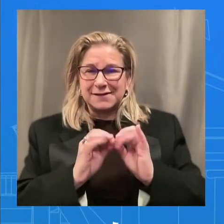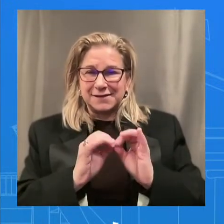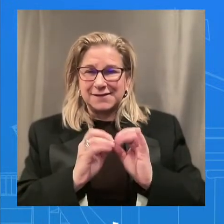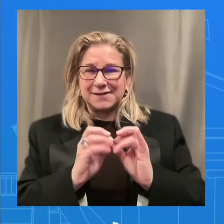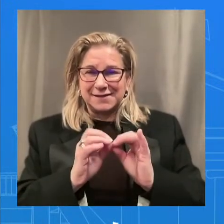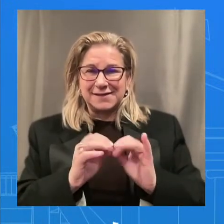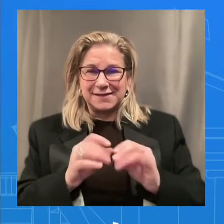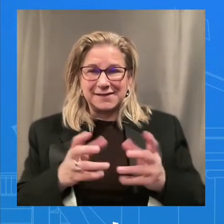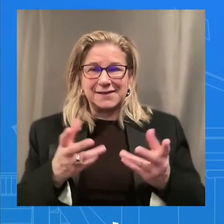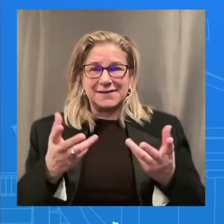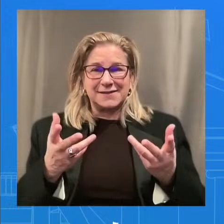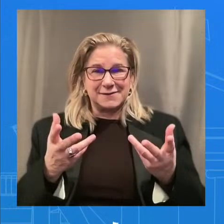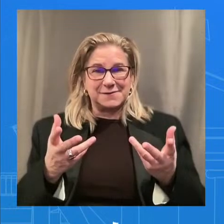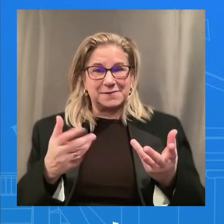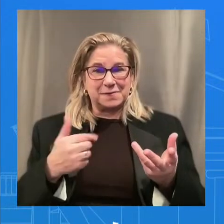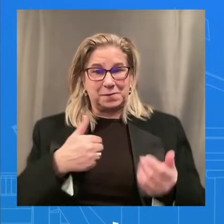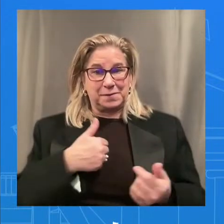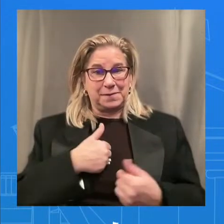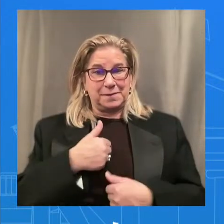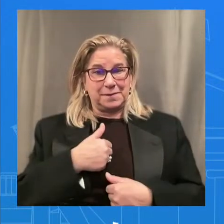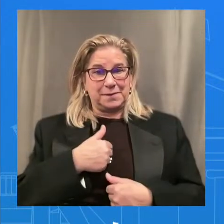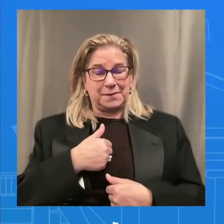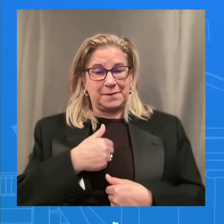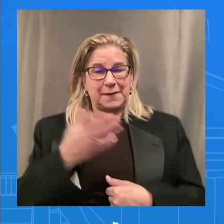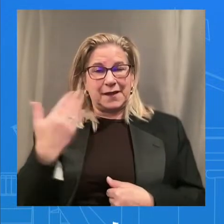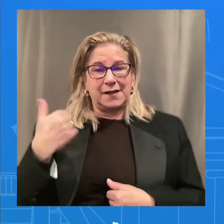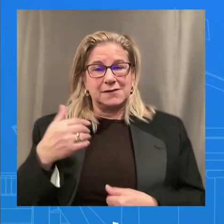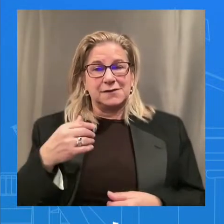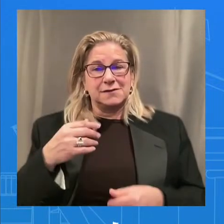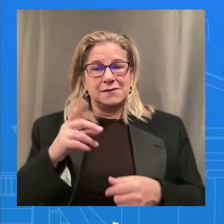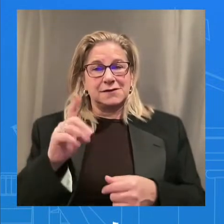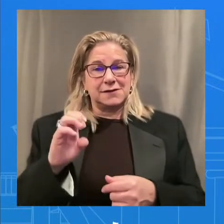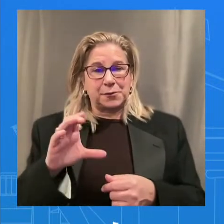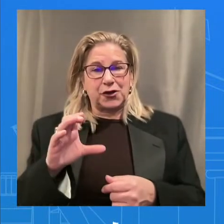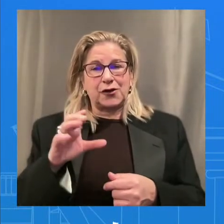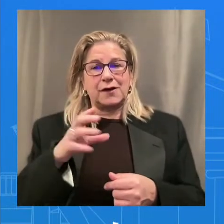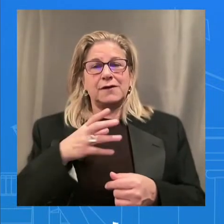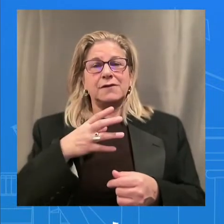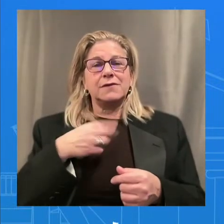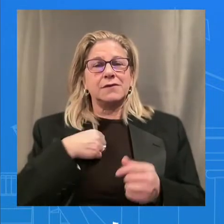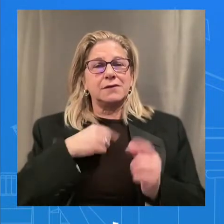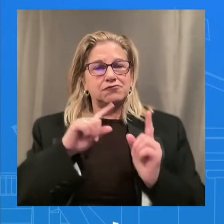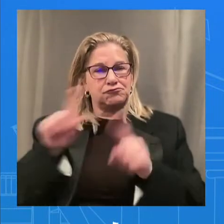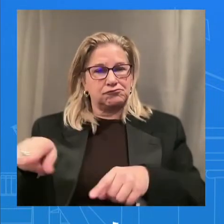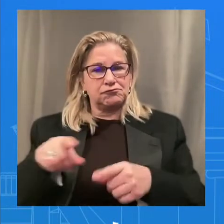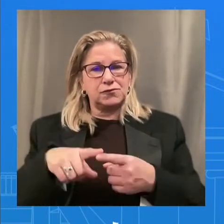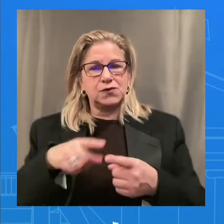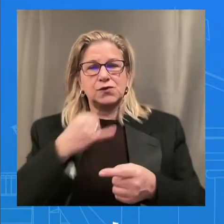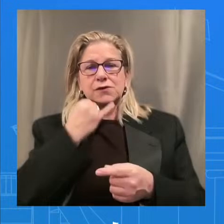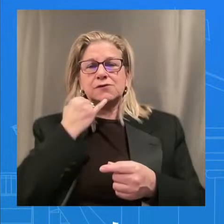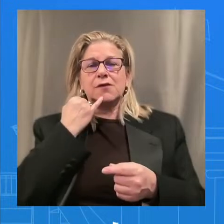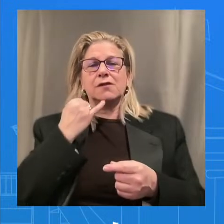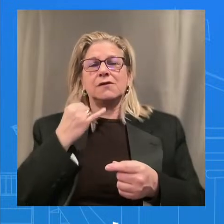and then I was in Qatar and Egypt, and I met with the leaders of all three countries basically to try to help put this on a track